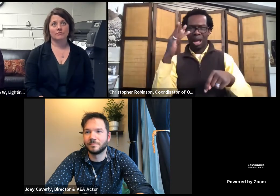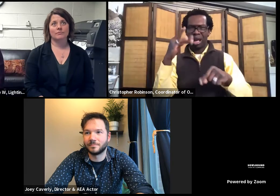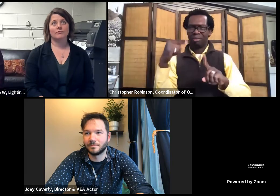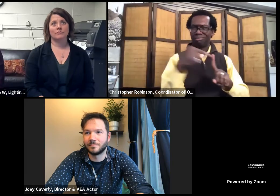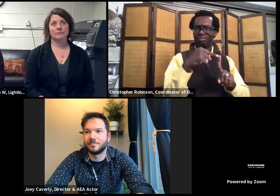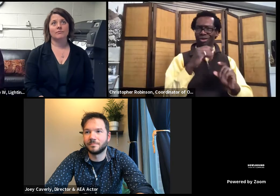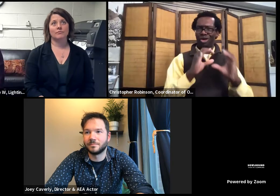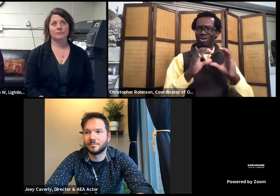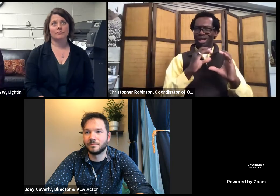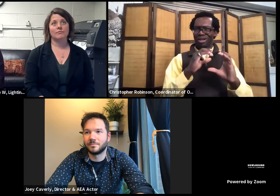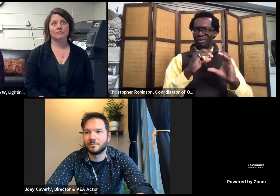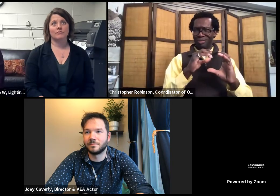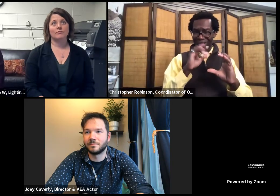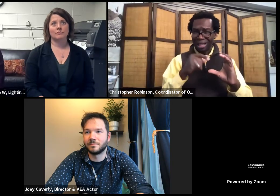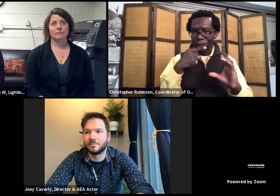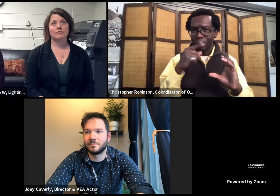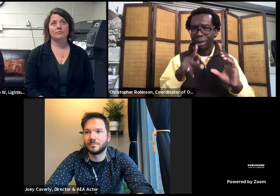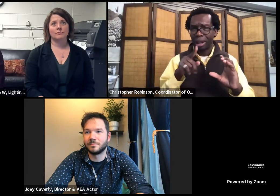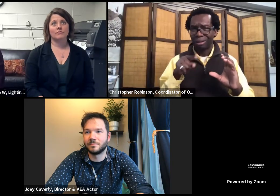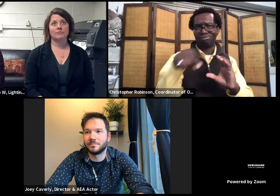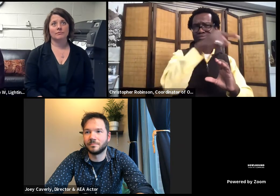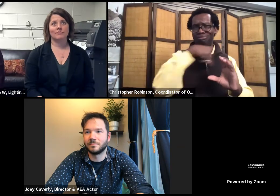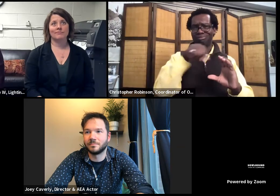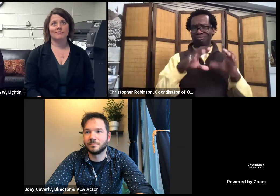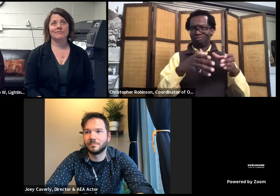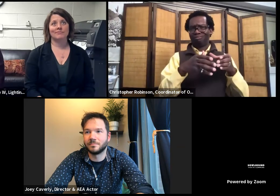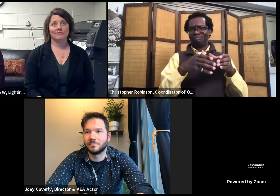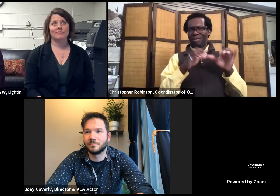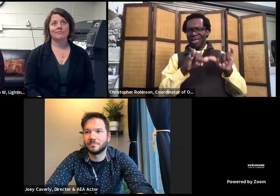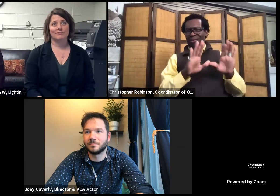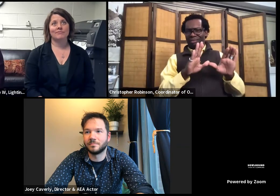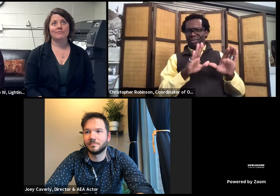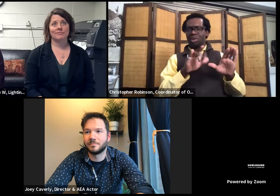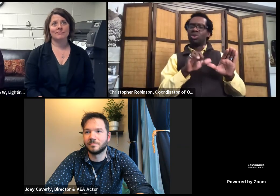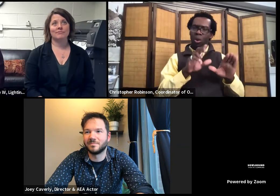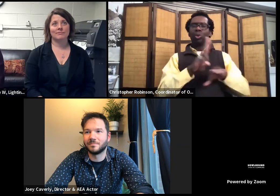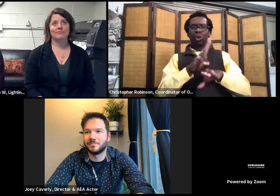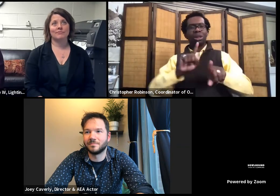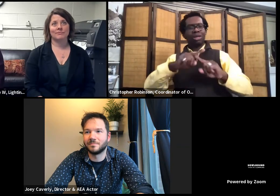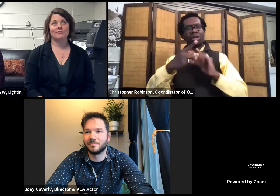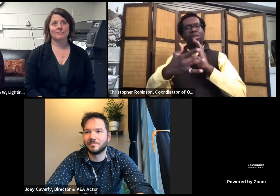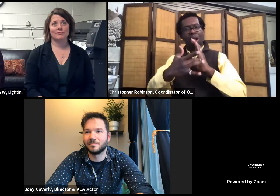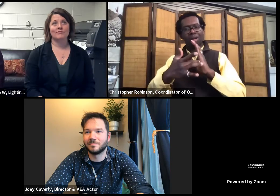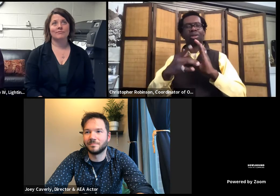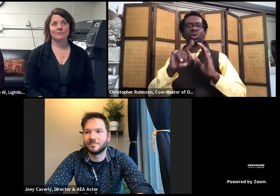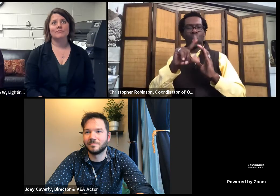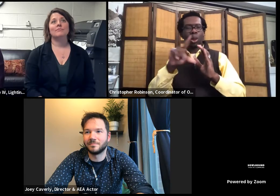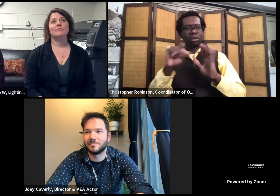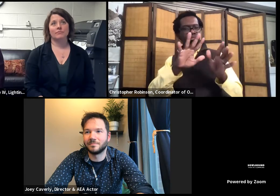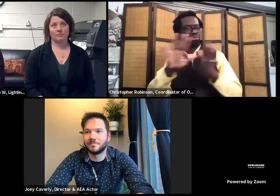back when we were all talking over one another. The communication for hearing people, it's actually something that they do often